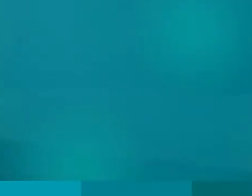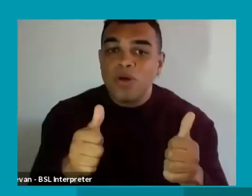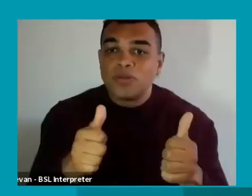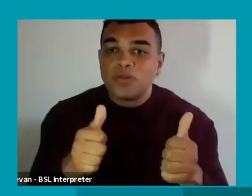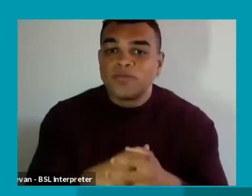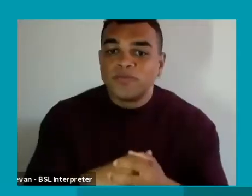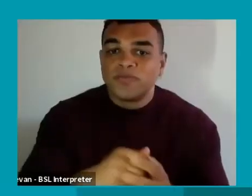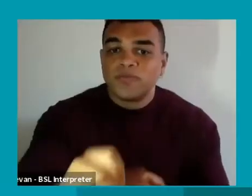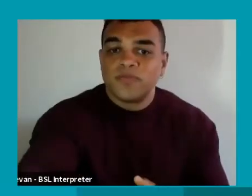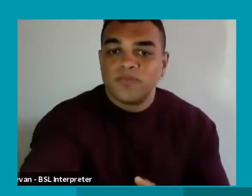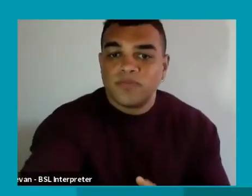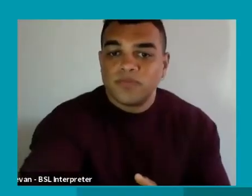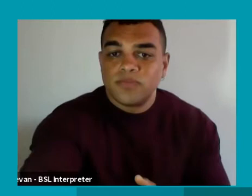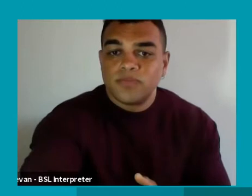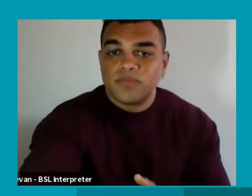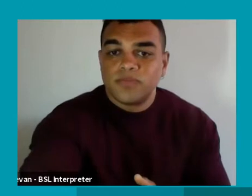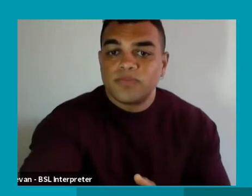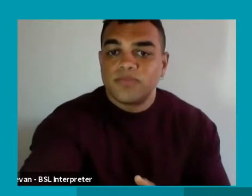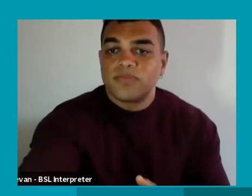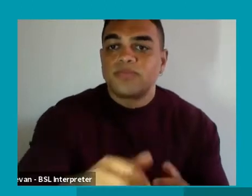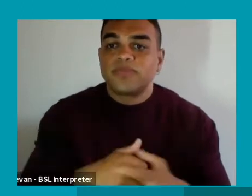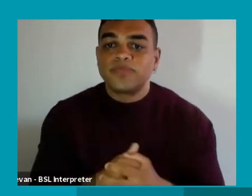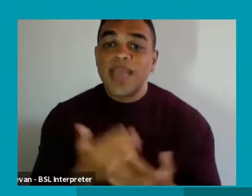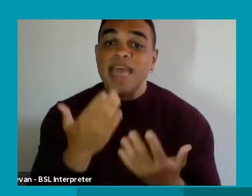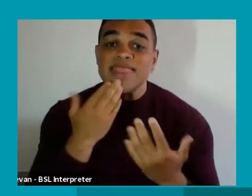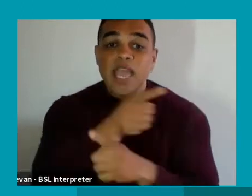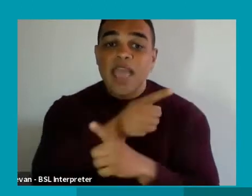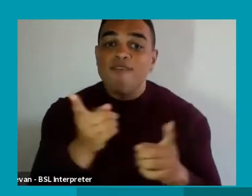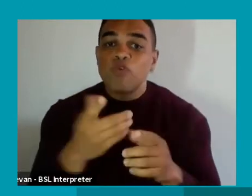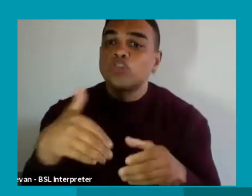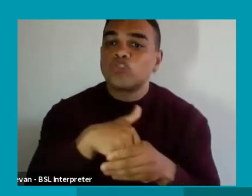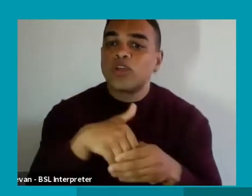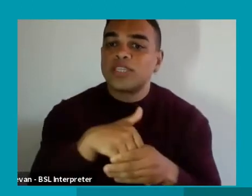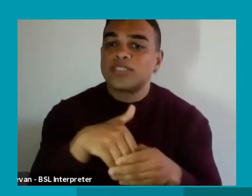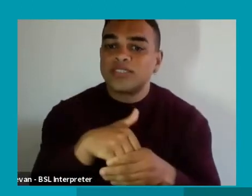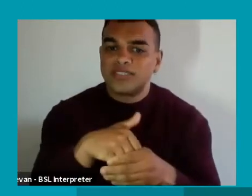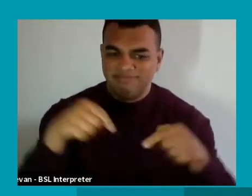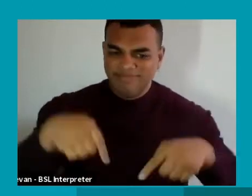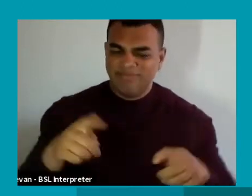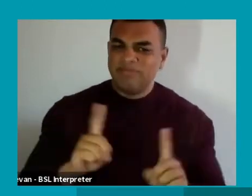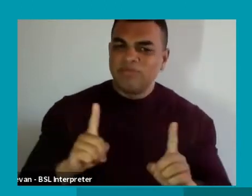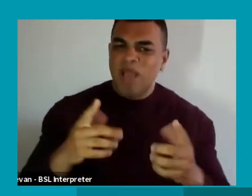Thank you for joining us today for this webinar, which will be on how to write a great CV, so you'll have